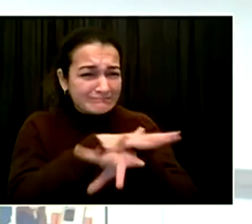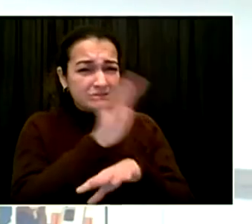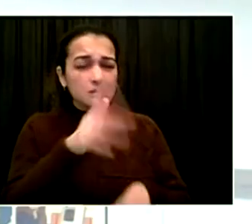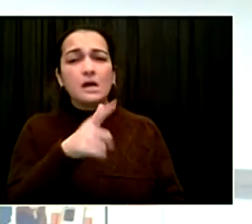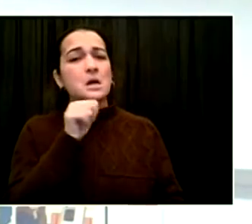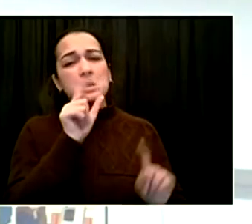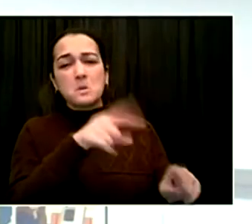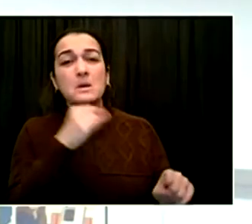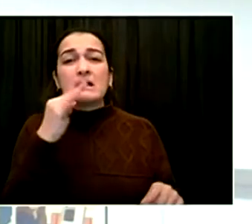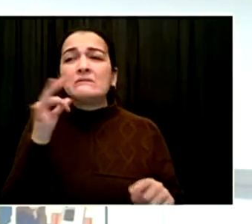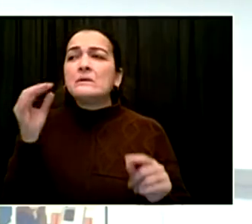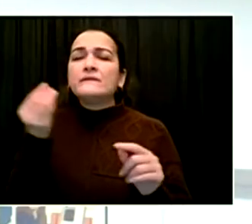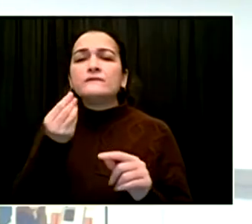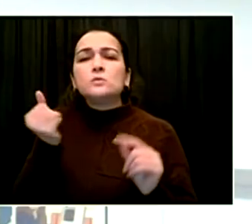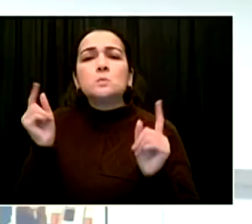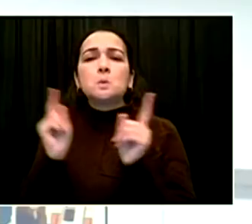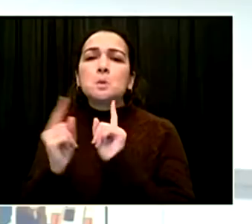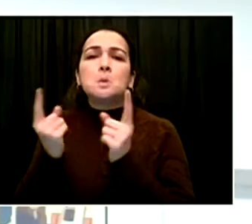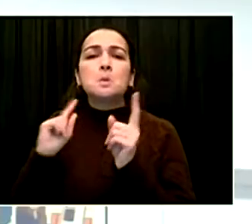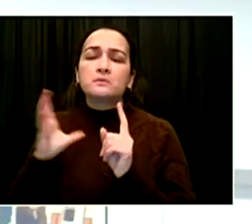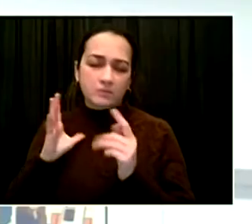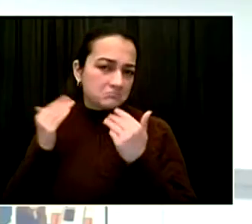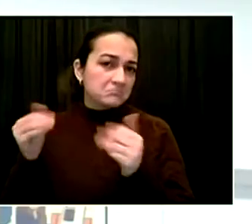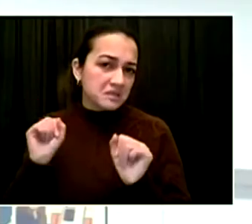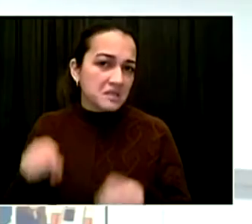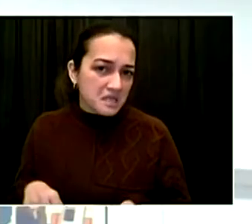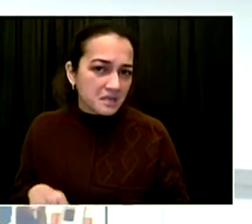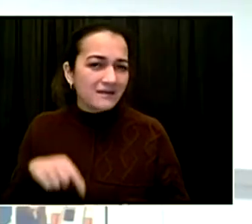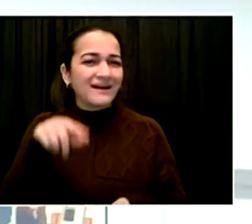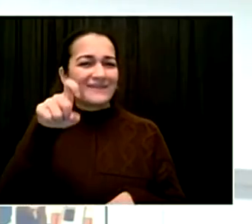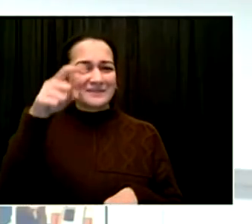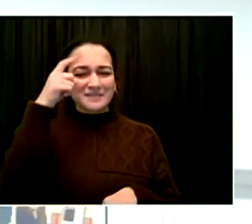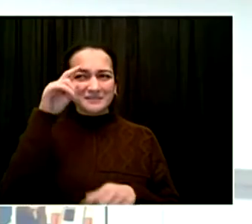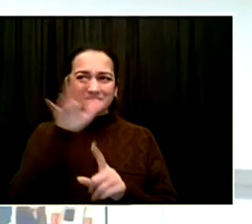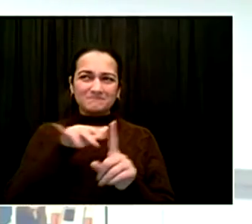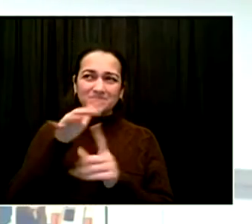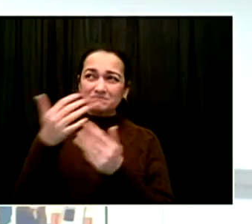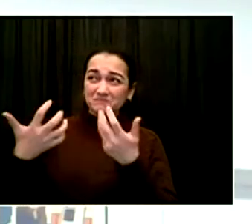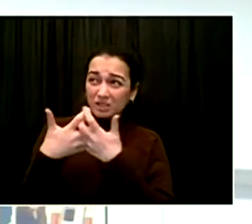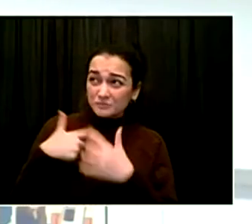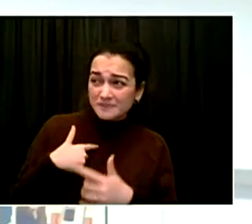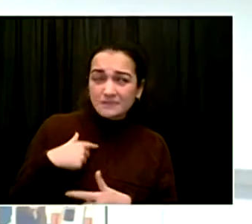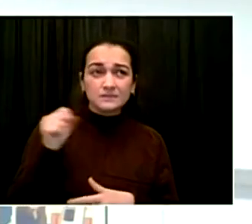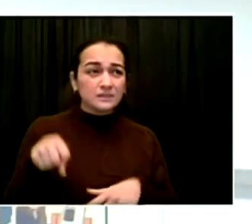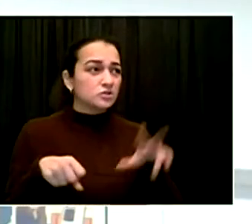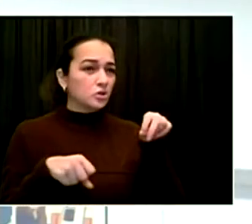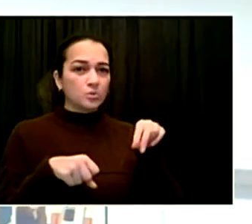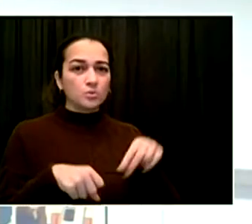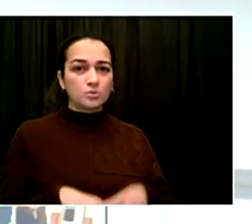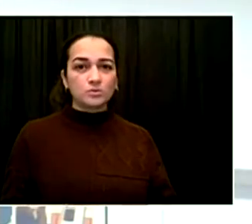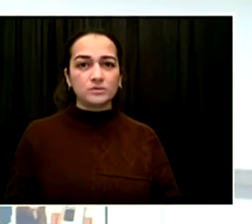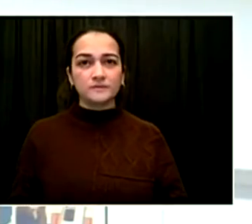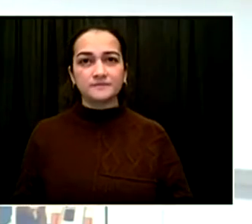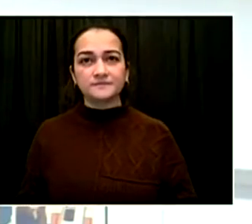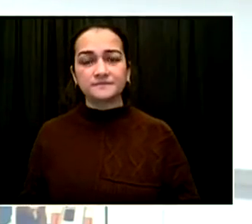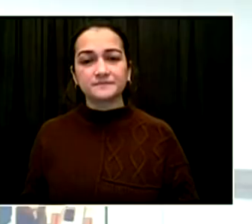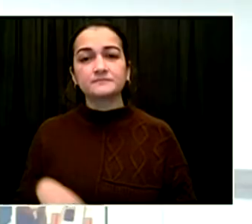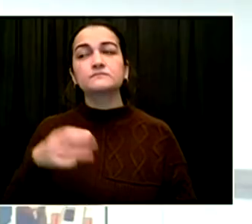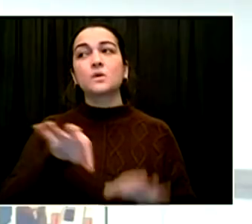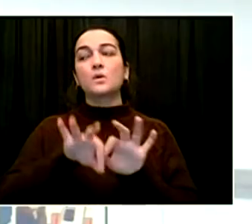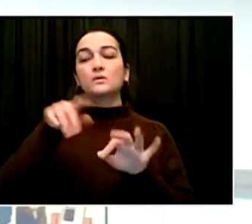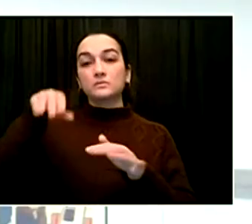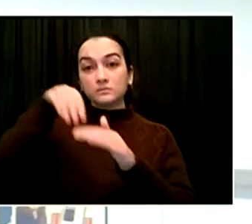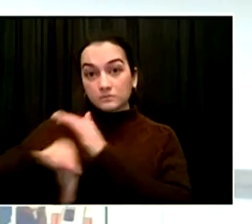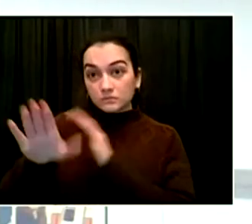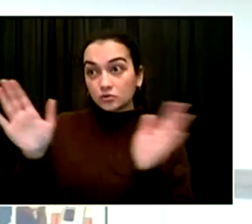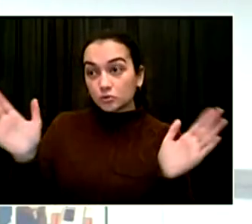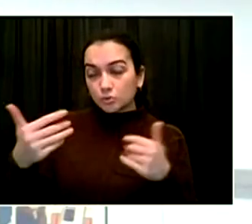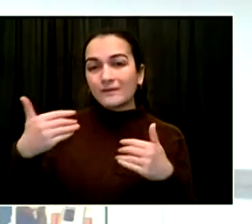NOT BE VACCINATED OR